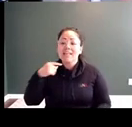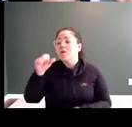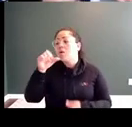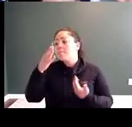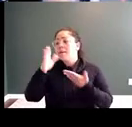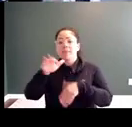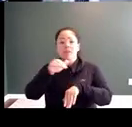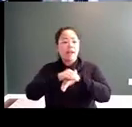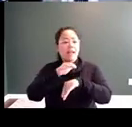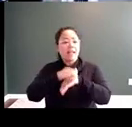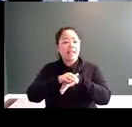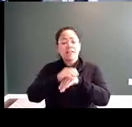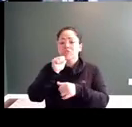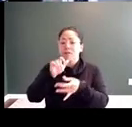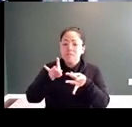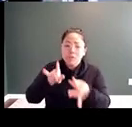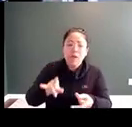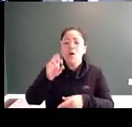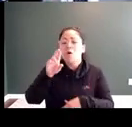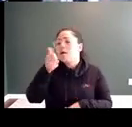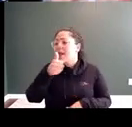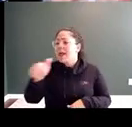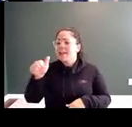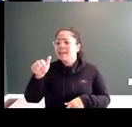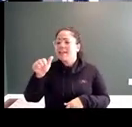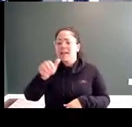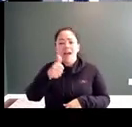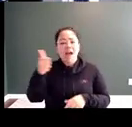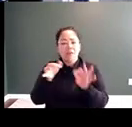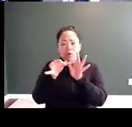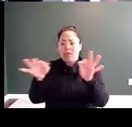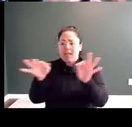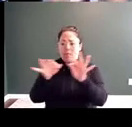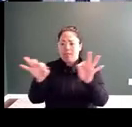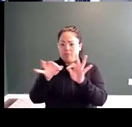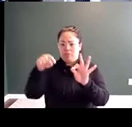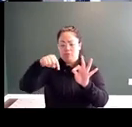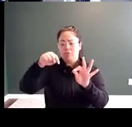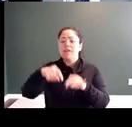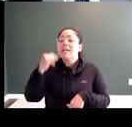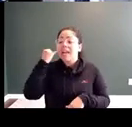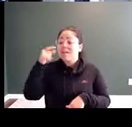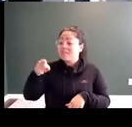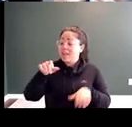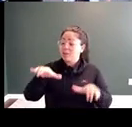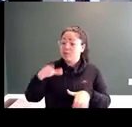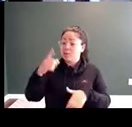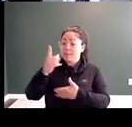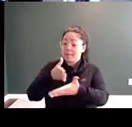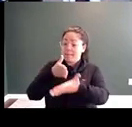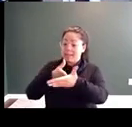or any other type of linguistic characteristic. If they're taking an adverse action because of those characteristics or that ethnicity,